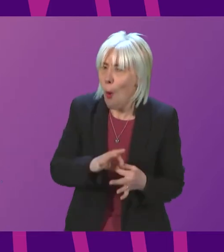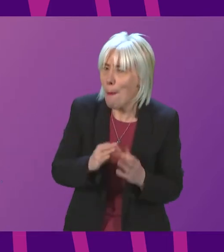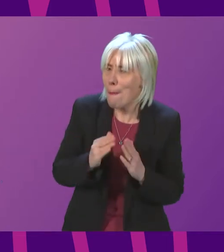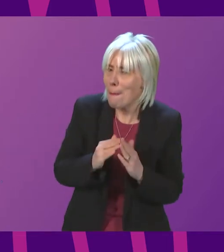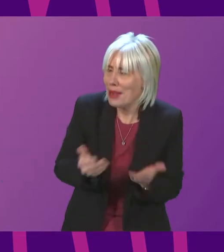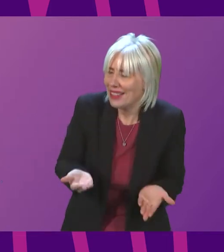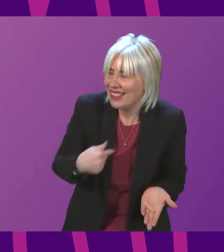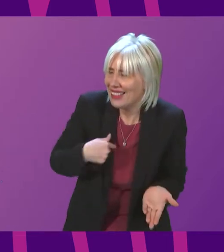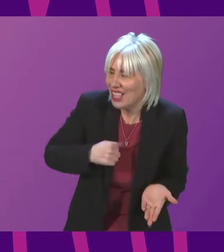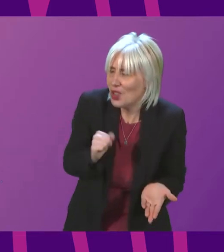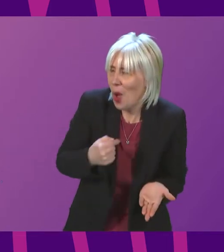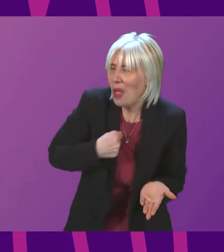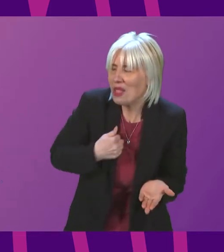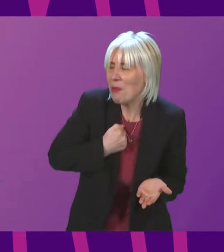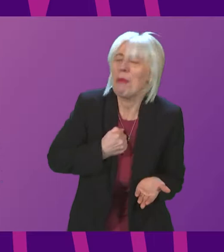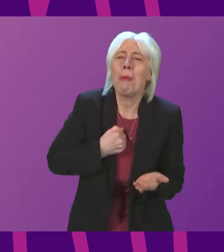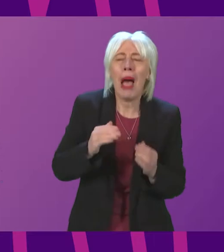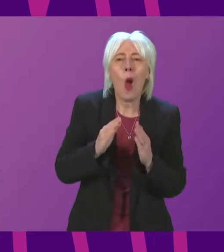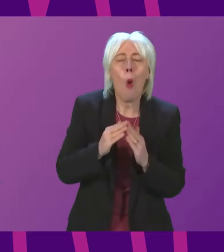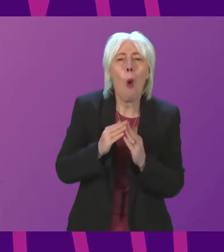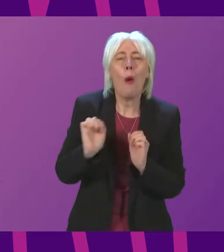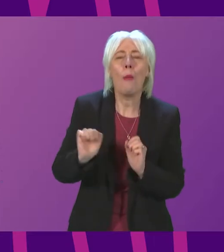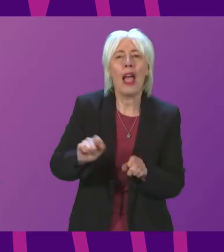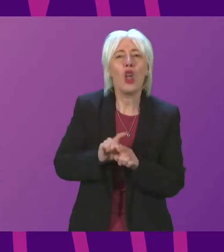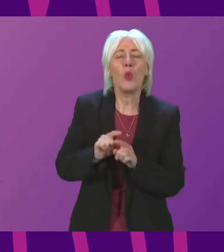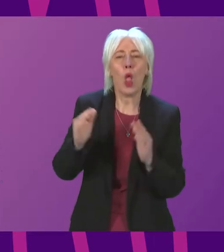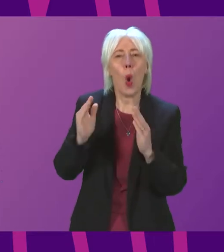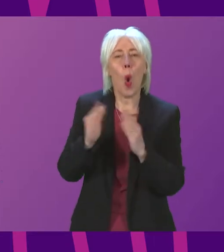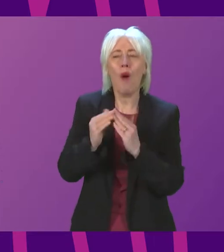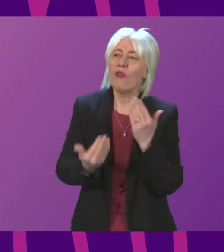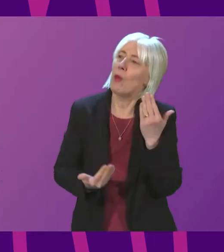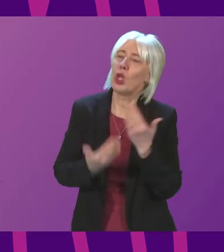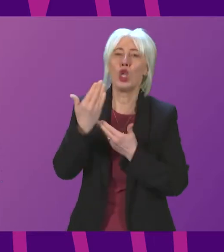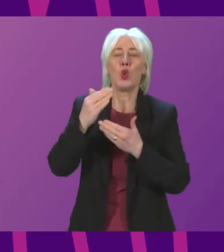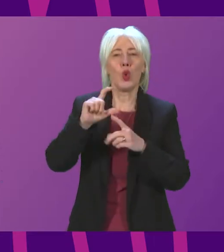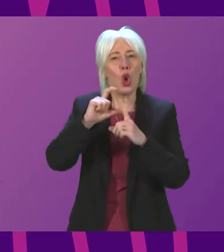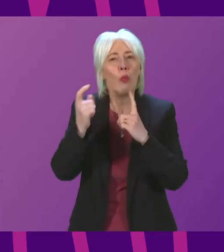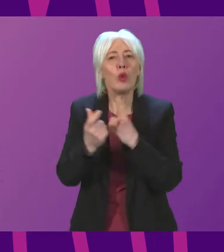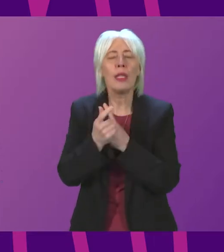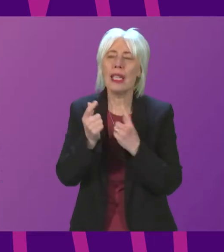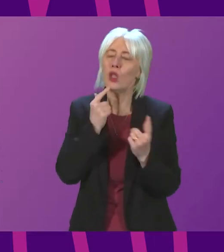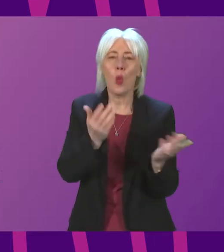Scotland is home for the new emerging communities; a place of welcome and belonging